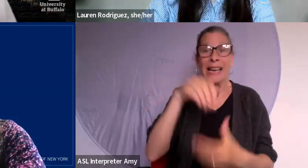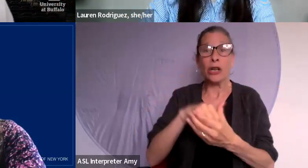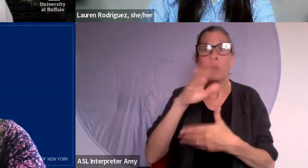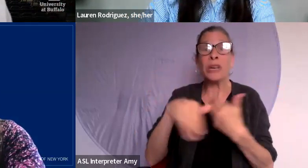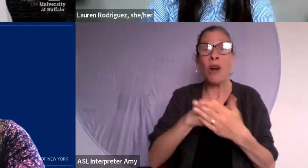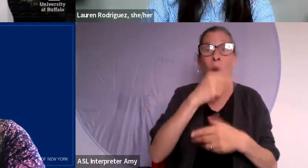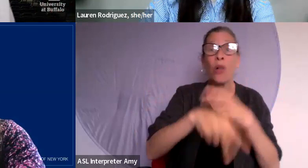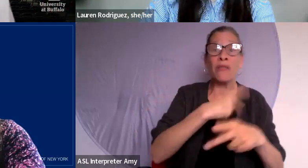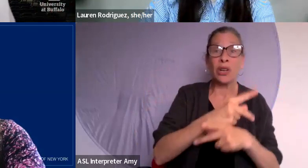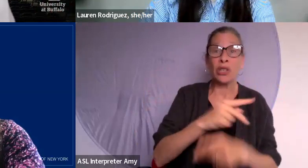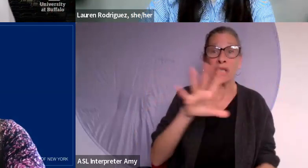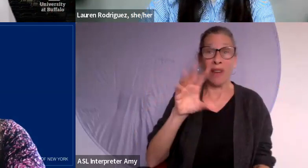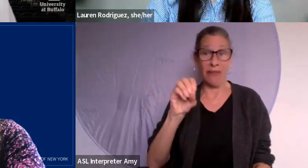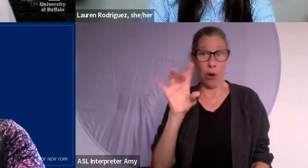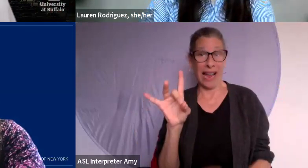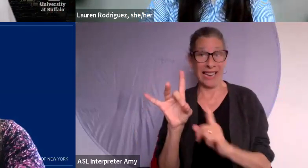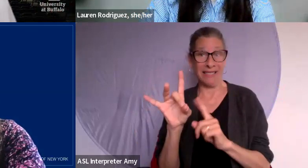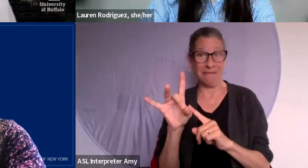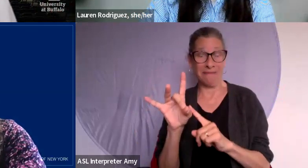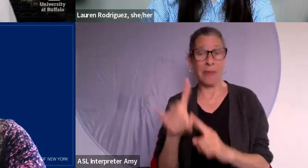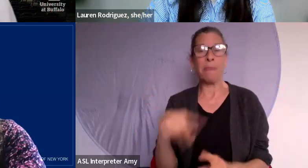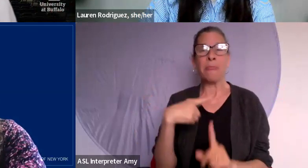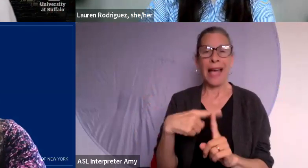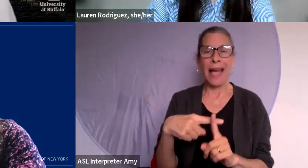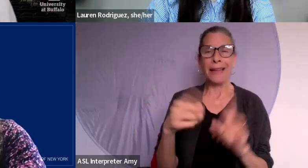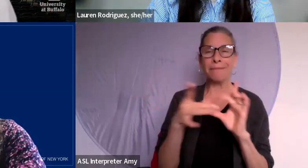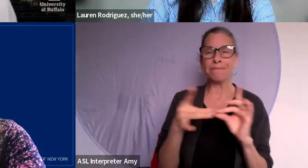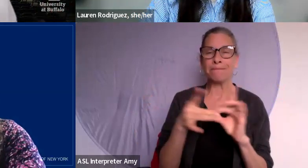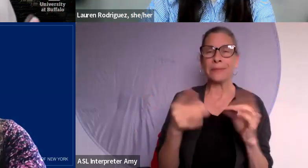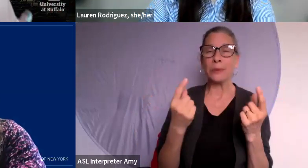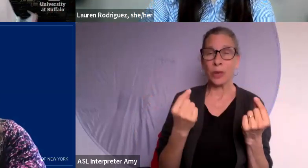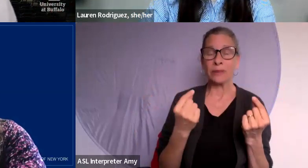of the VPAT. The other thing I do want to mention is that the V